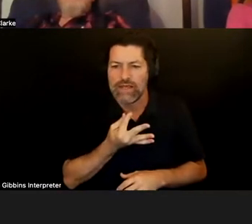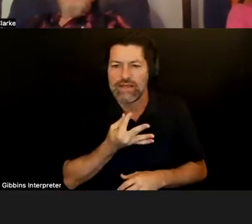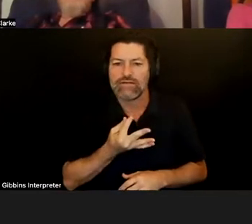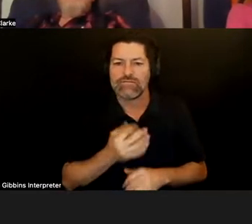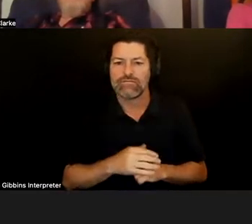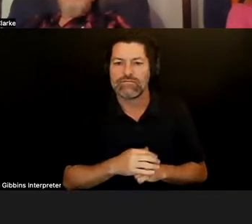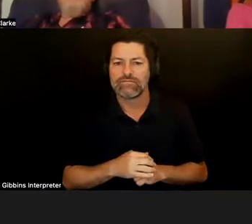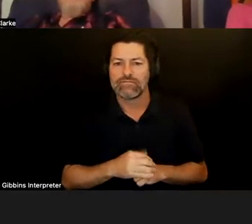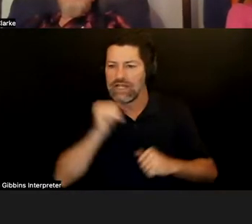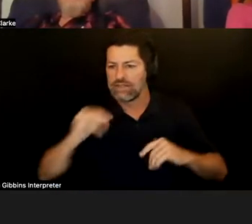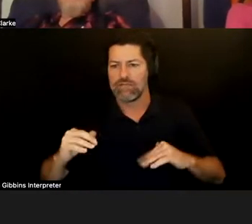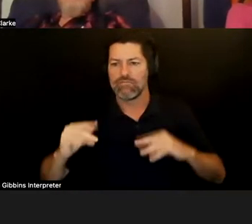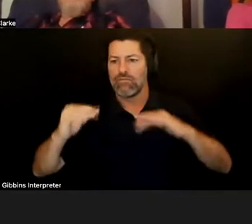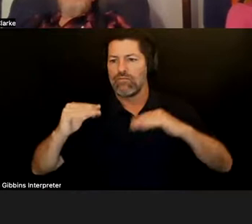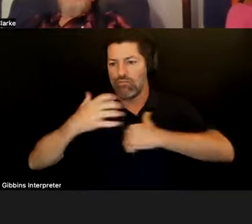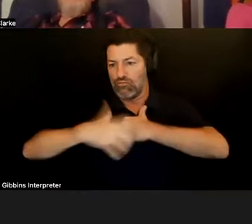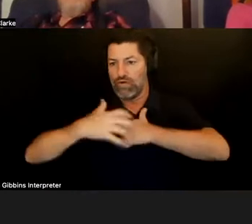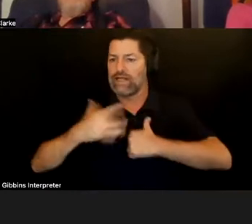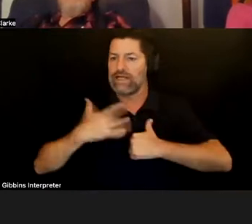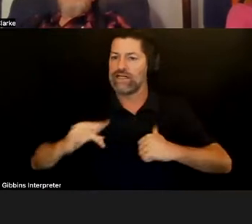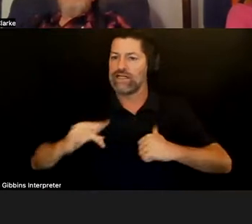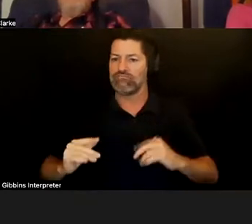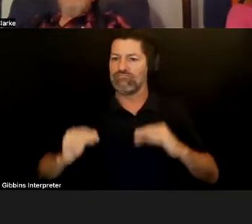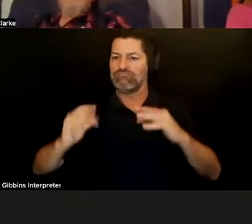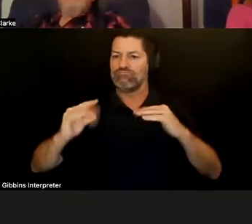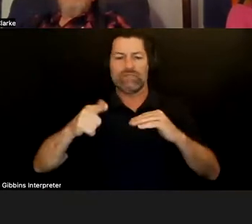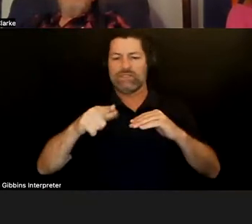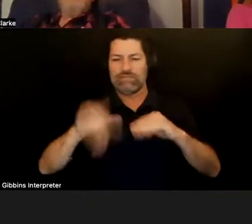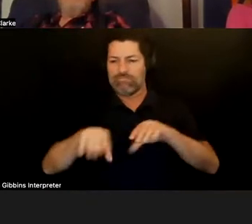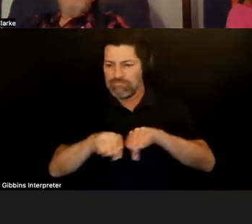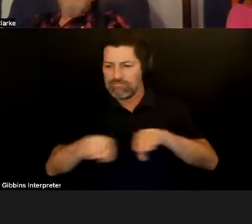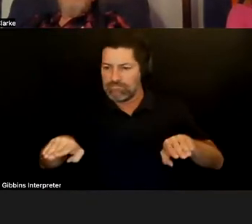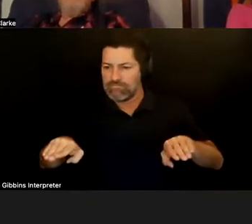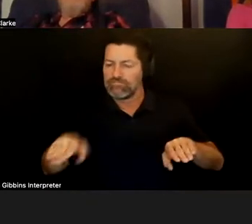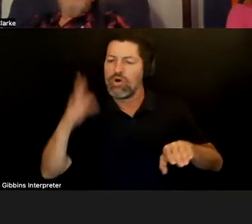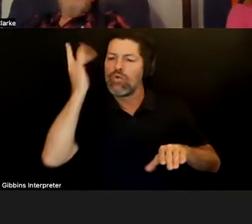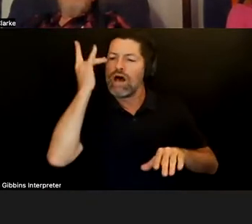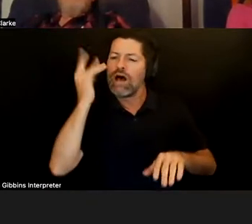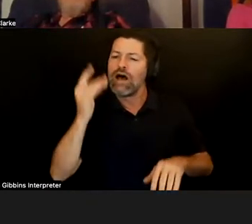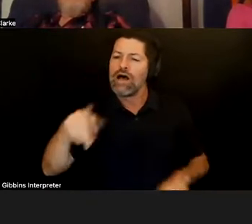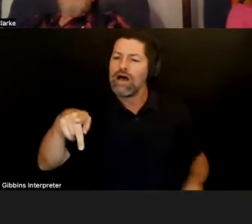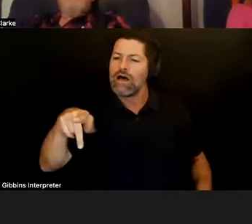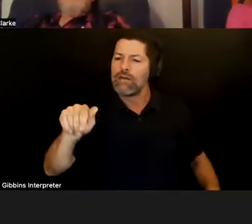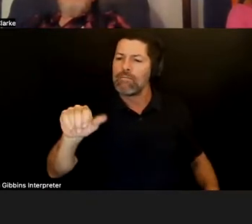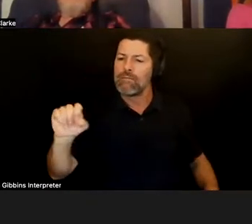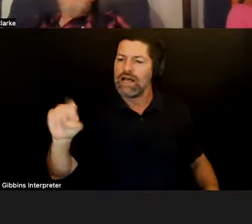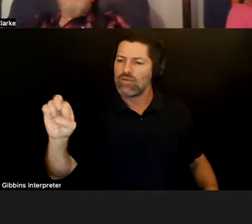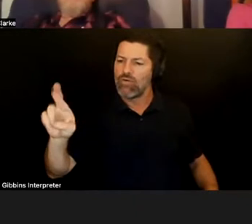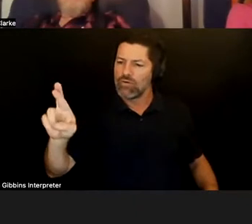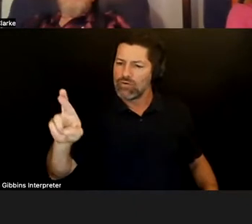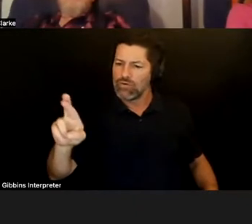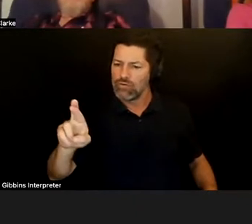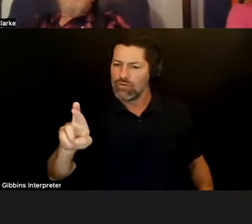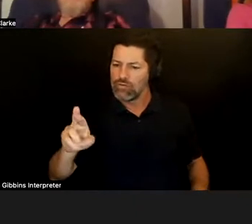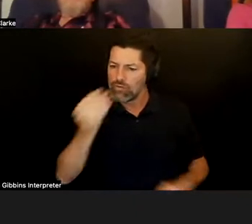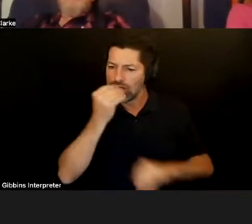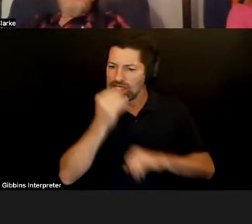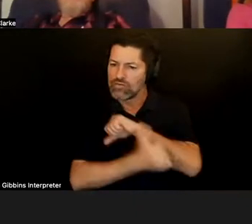bread. The reason that it's eaten during Passover is because we're told in the book of Exodus